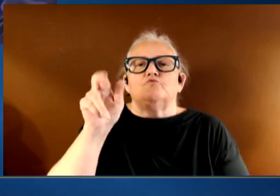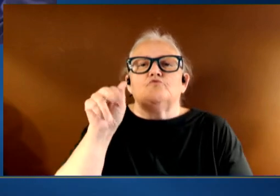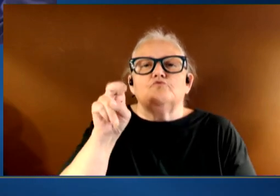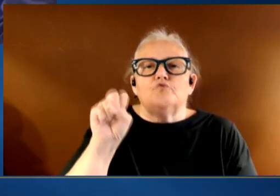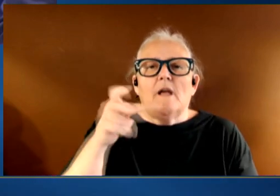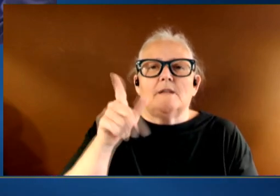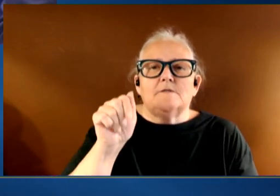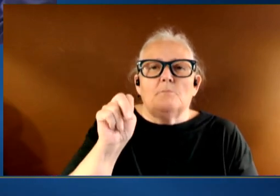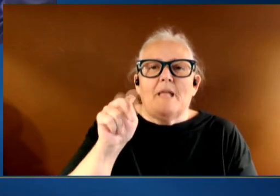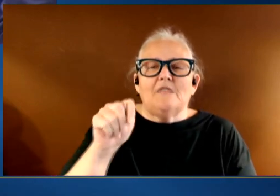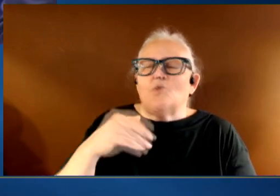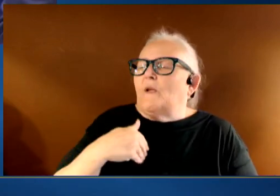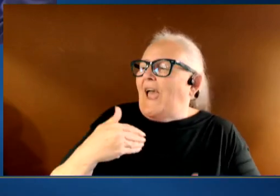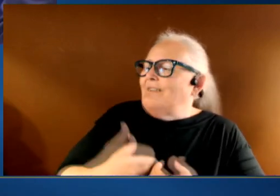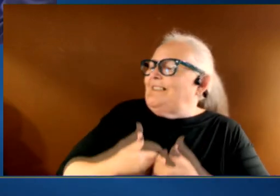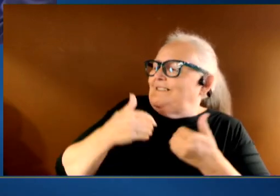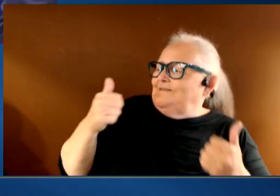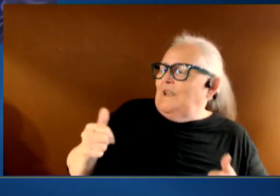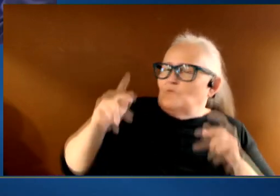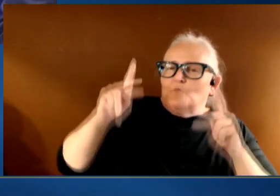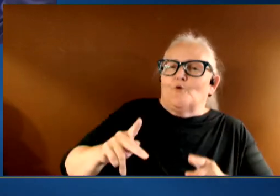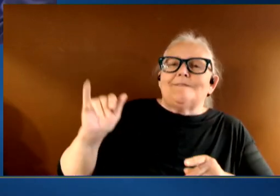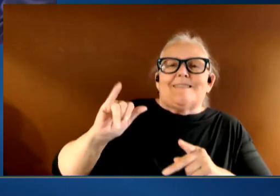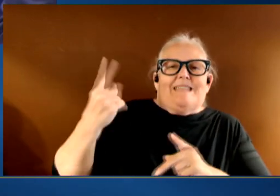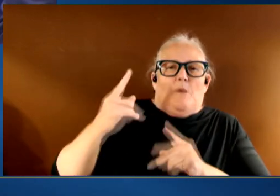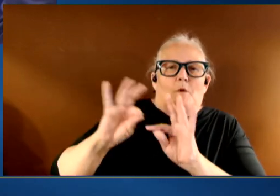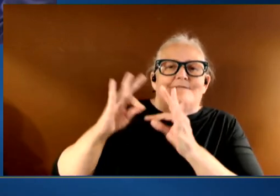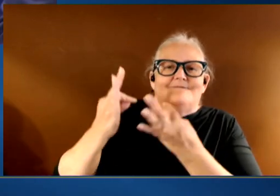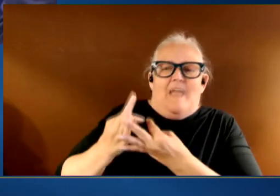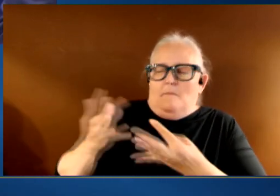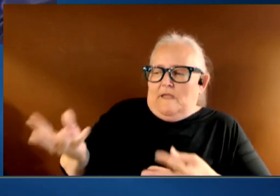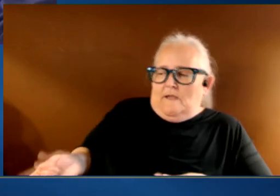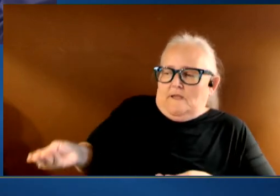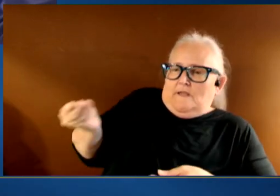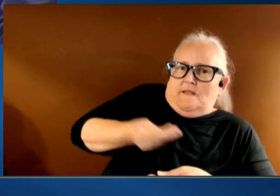typically a family member. So, we know that sickle cell disease impacts red blood cells,